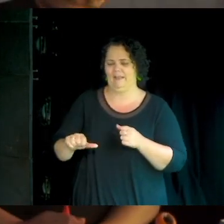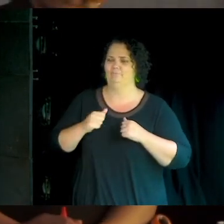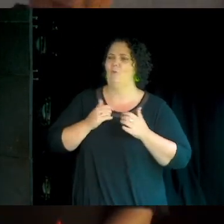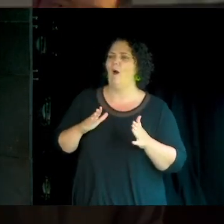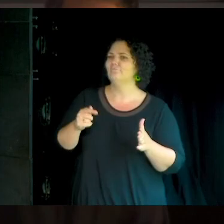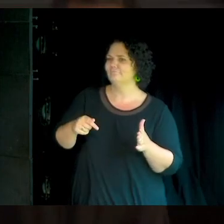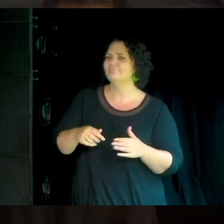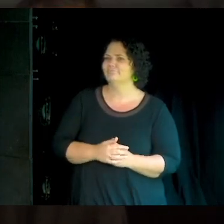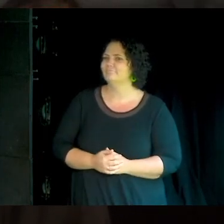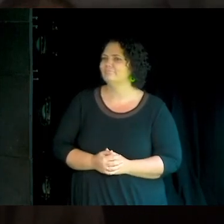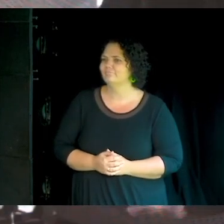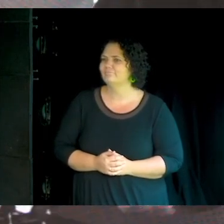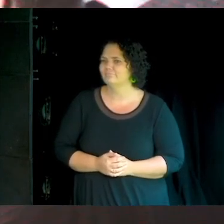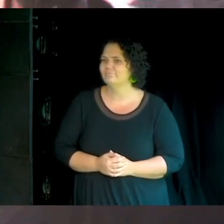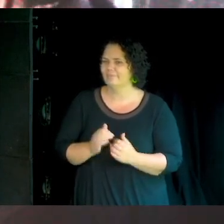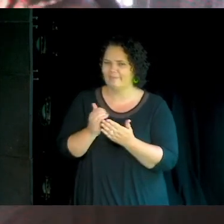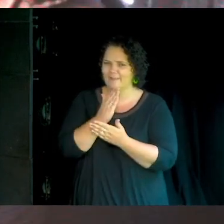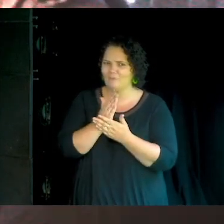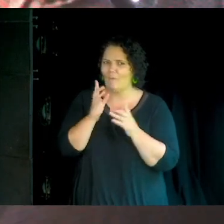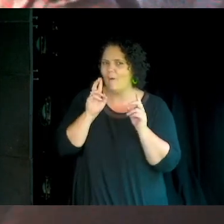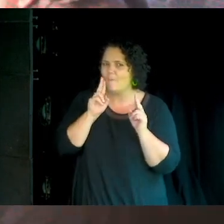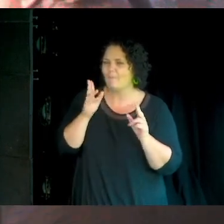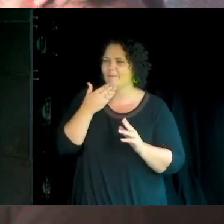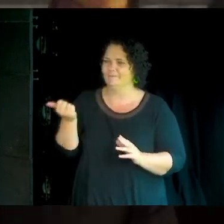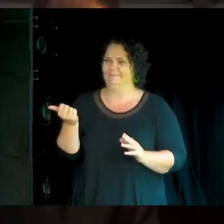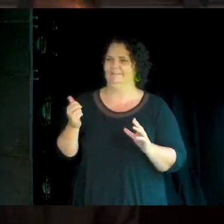clean you just need to make sure they are nice and clean yeah because they put it here it's all right